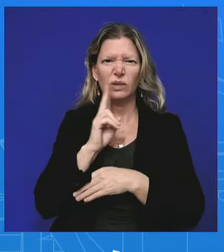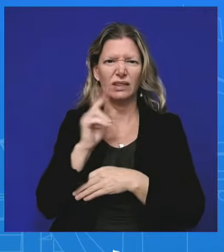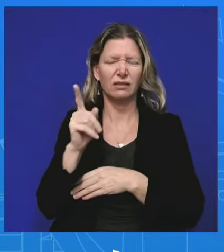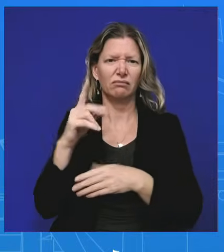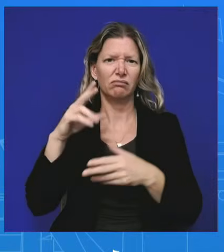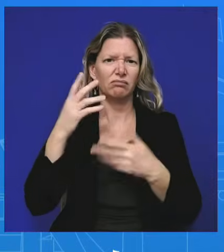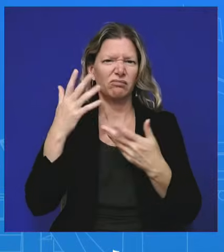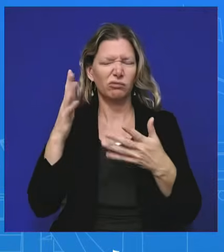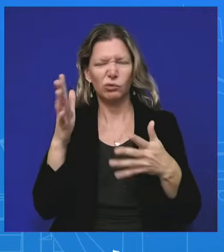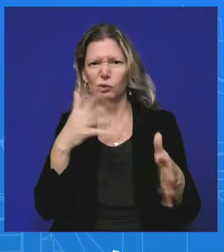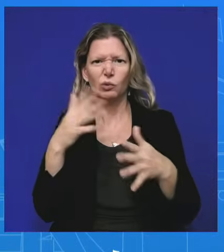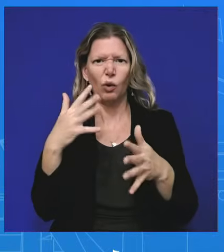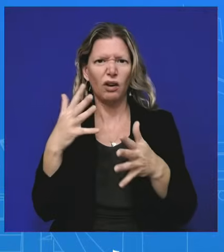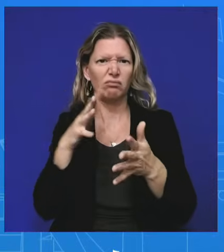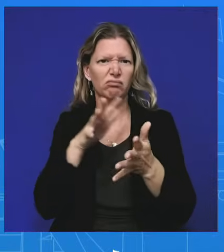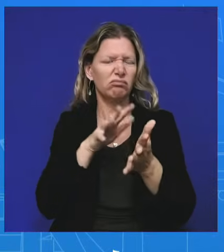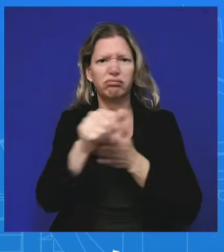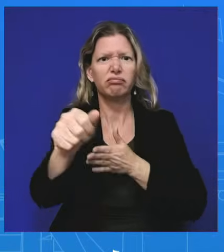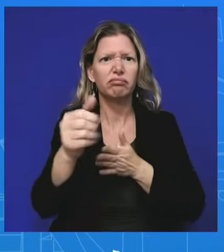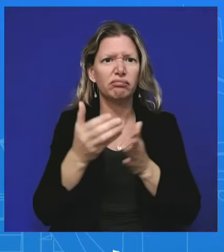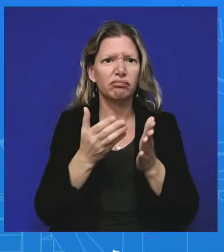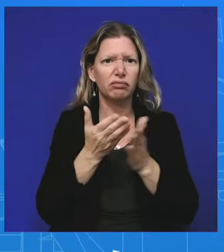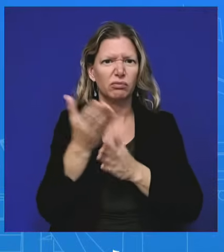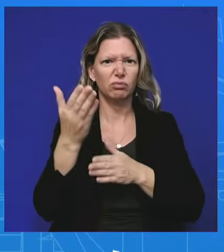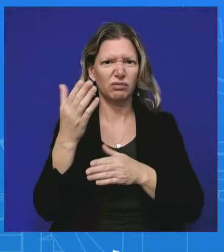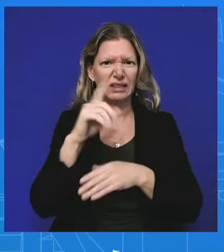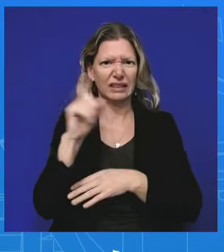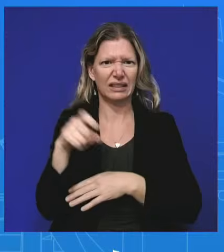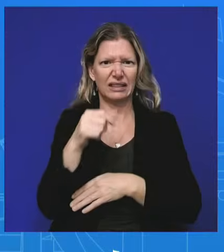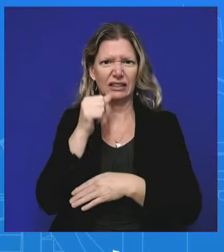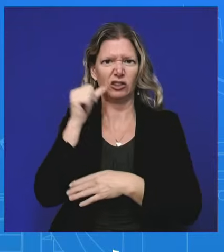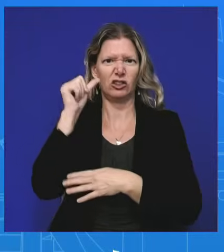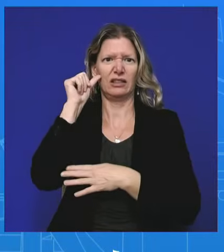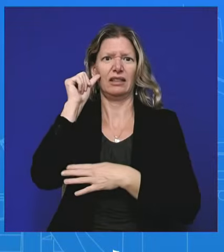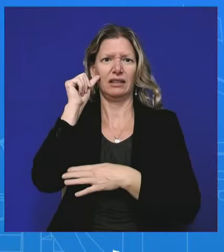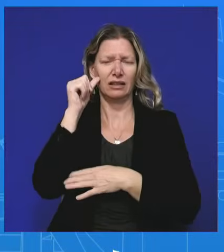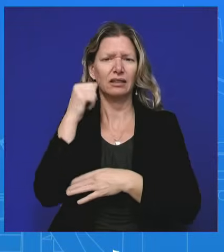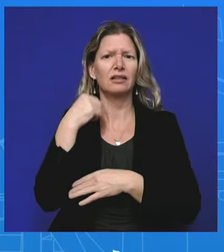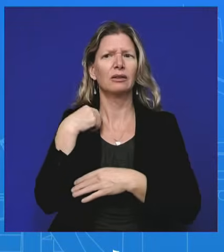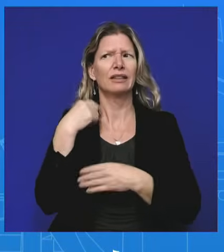and the communities that were affected by this extreme weather. We are grateful for the first responders